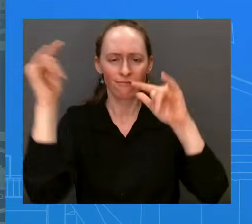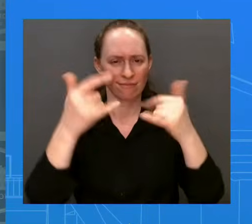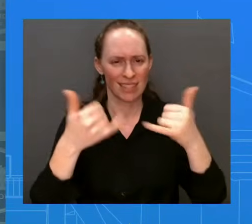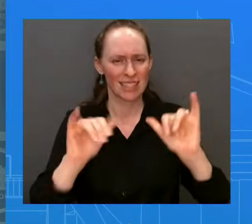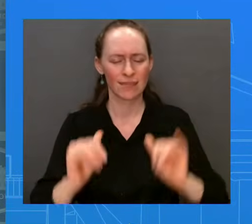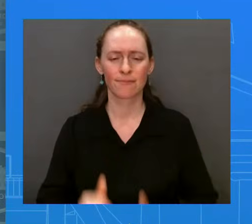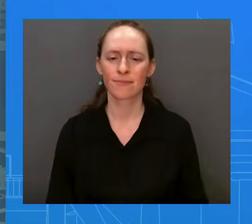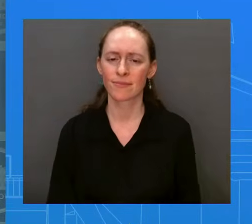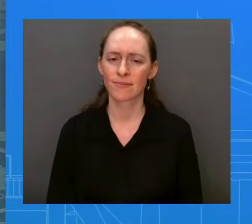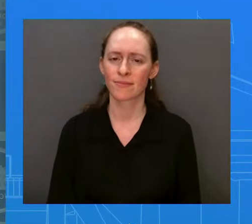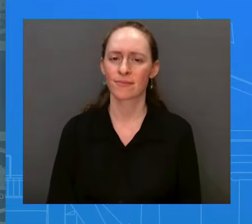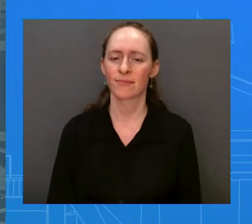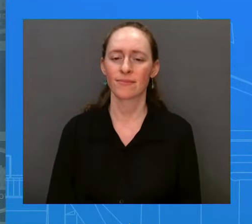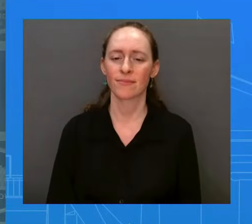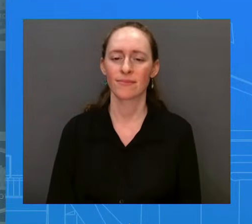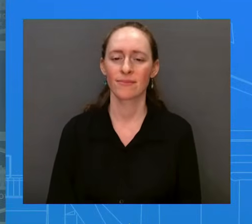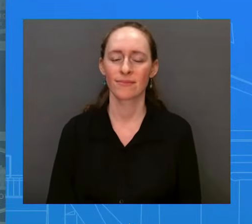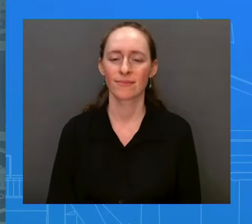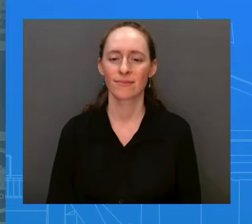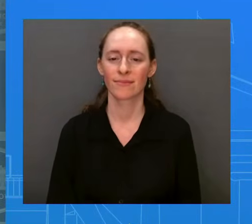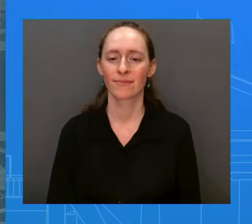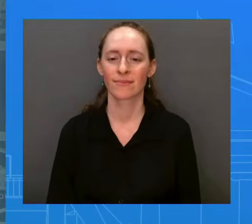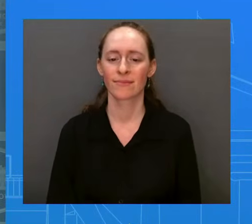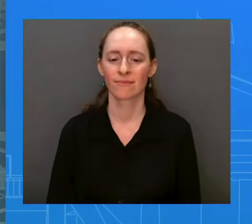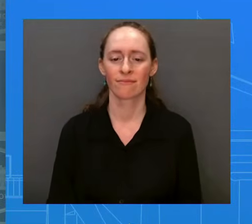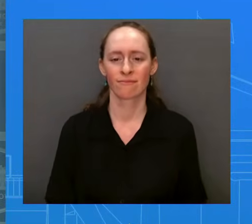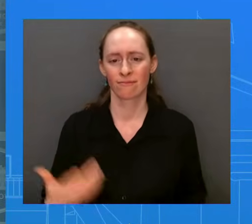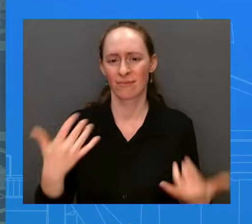with the hope of being able to clear as many as possible.